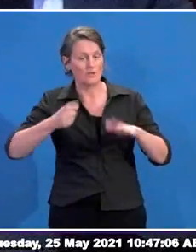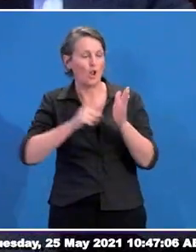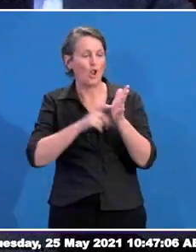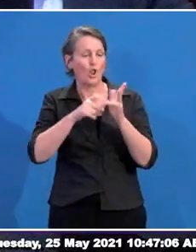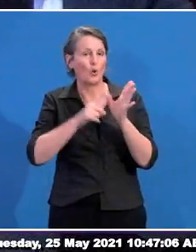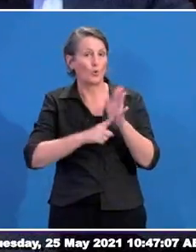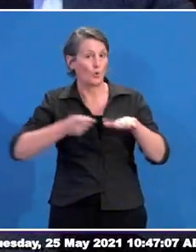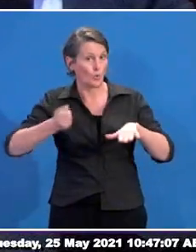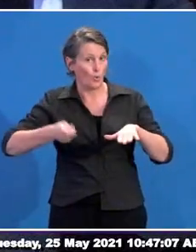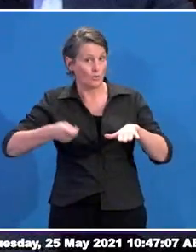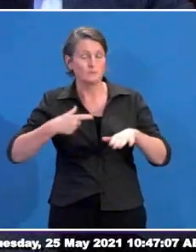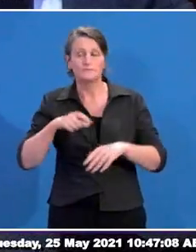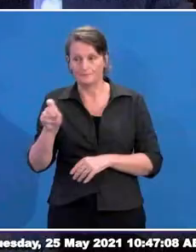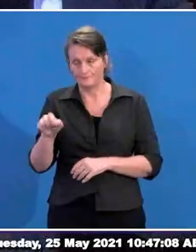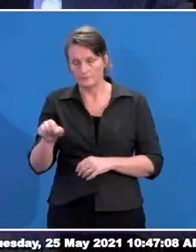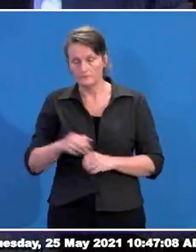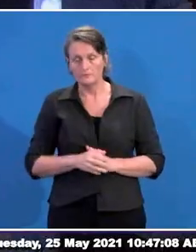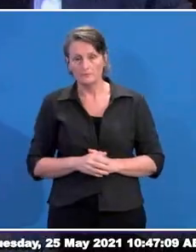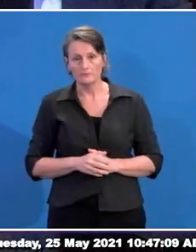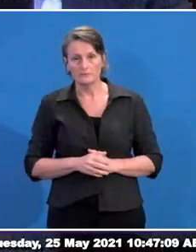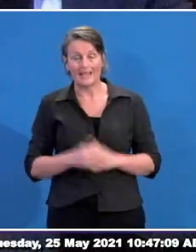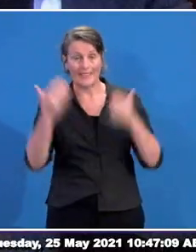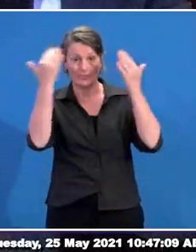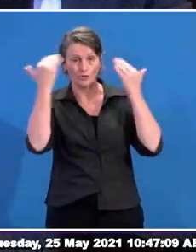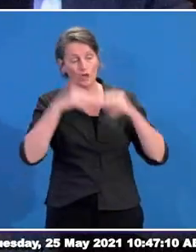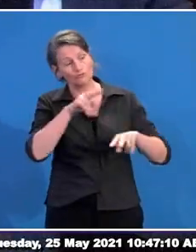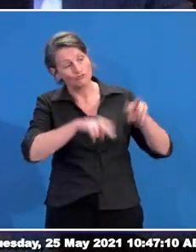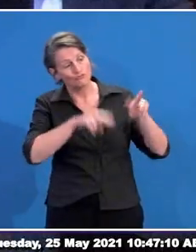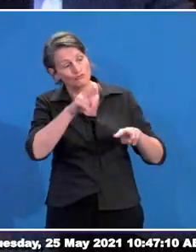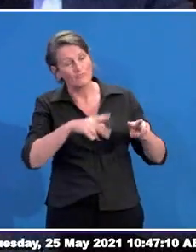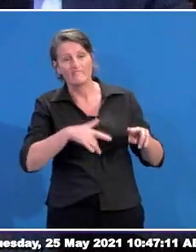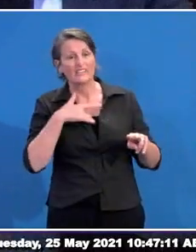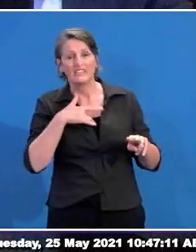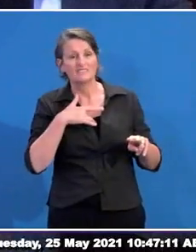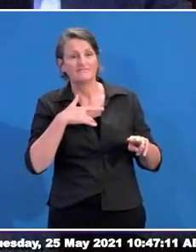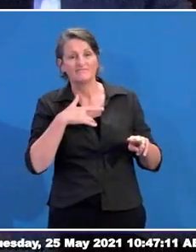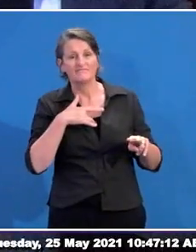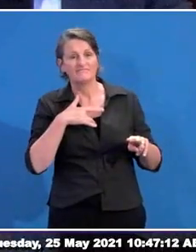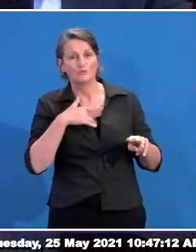Yes. And that the Magistrate dismissed the charges against him? Yes.